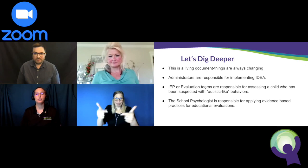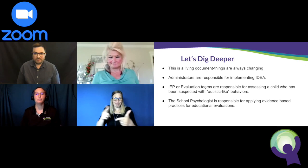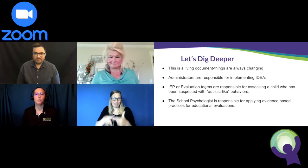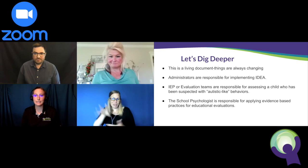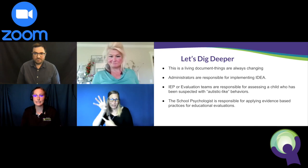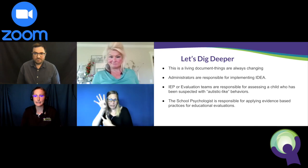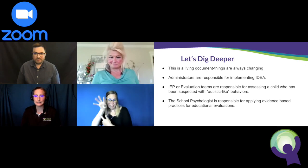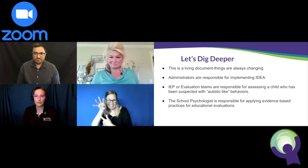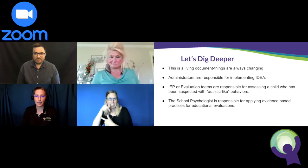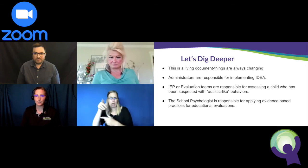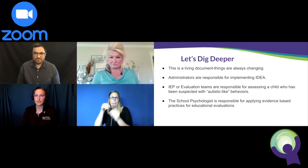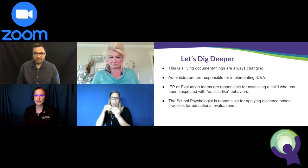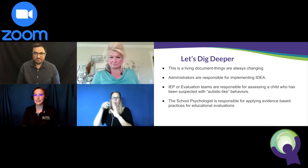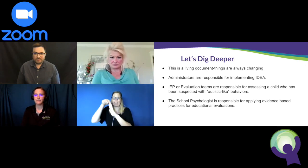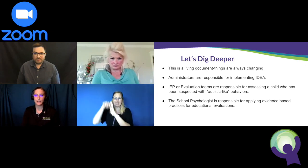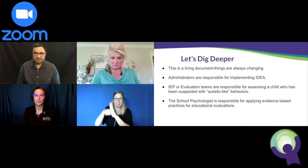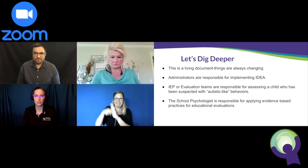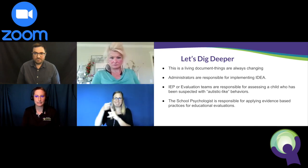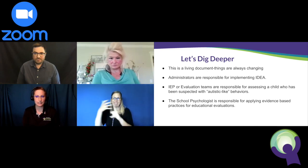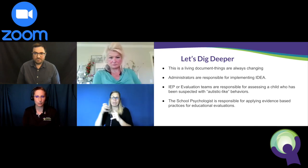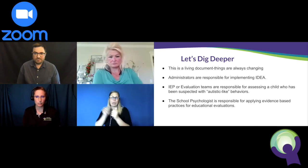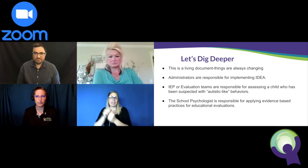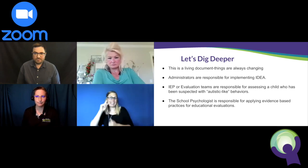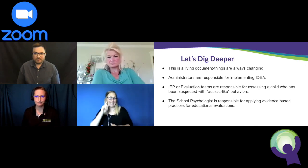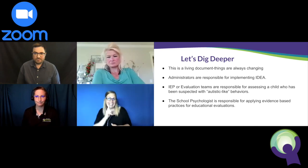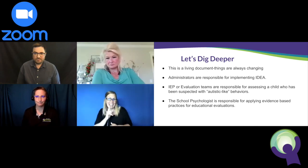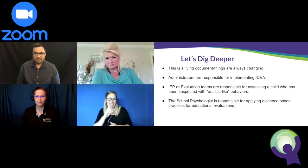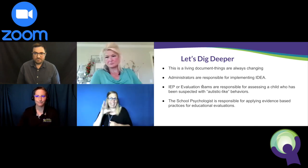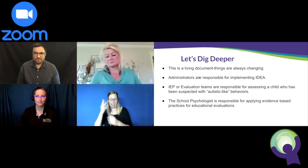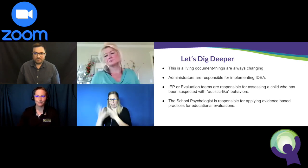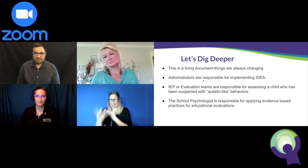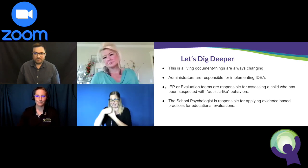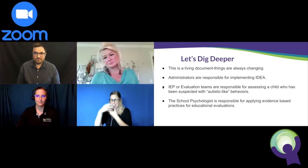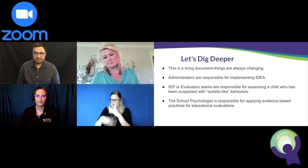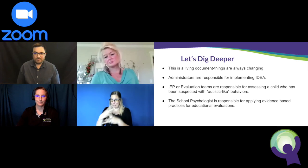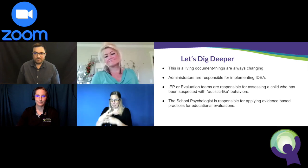more details about the deaf and autistic world.